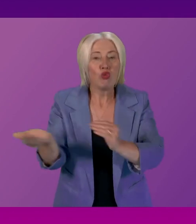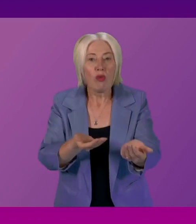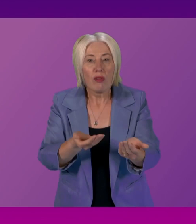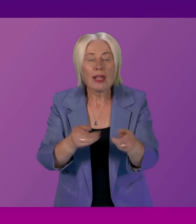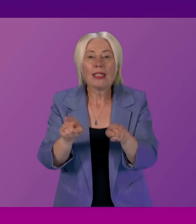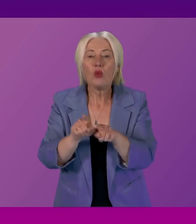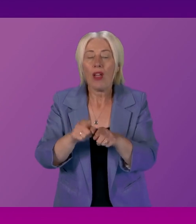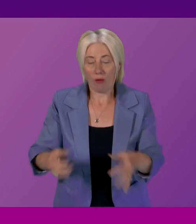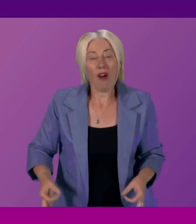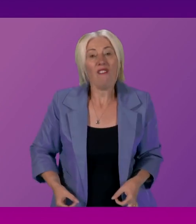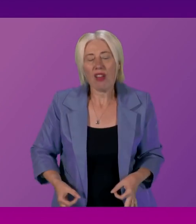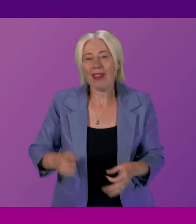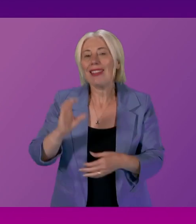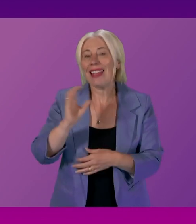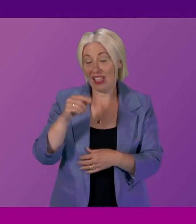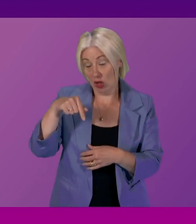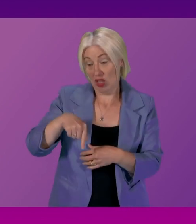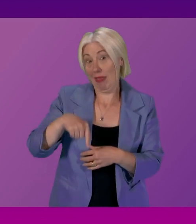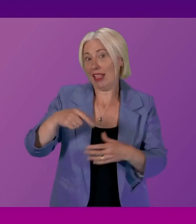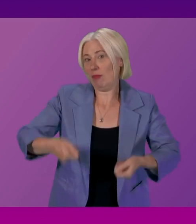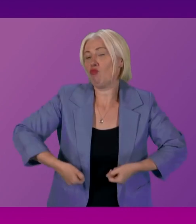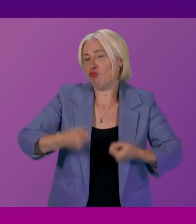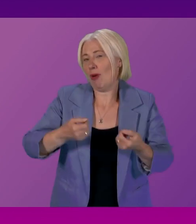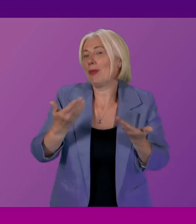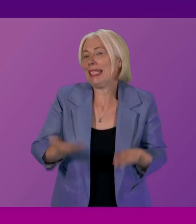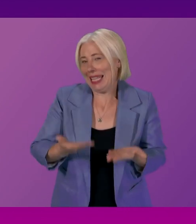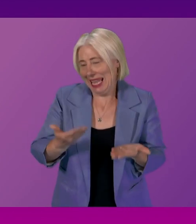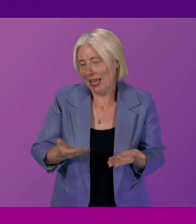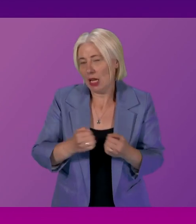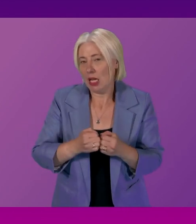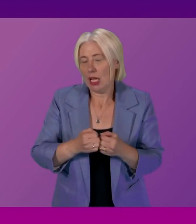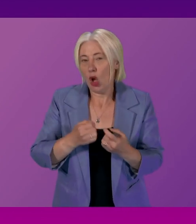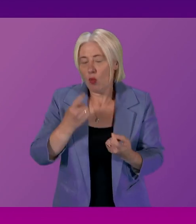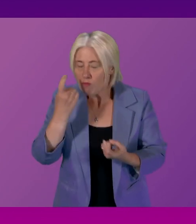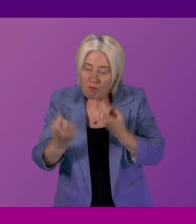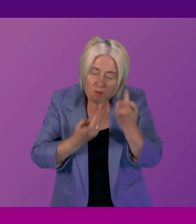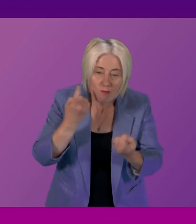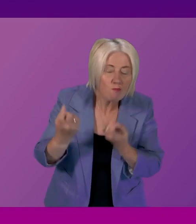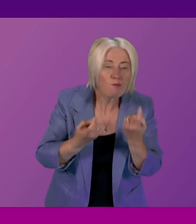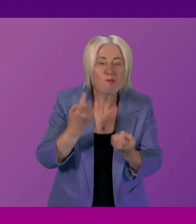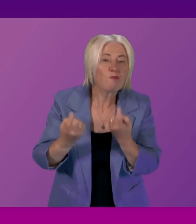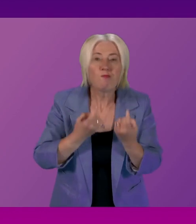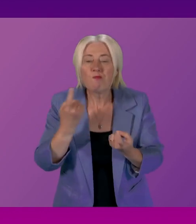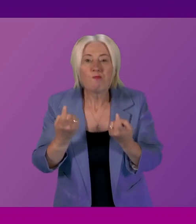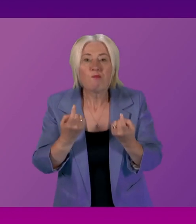cancer, which is the issue that Douglas Ross has raised, we are seeking to explore what